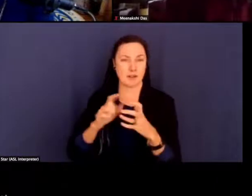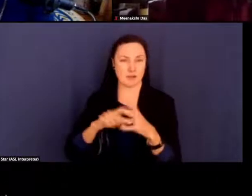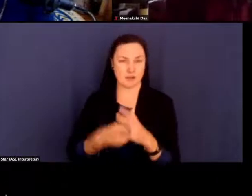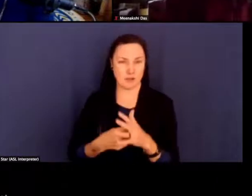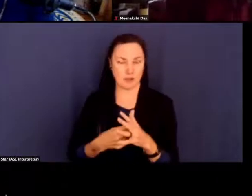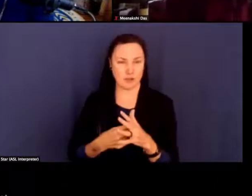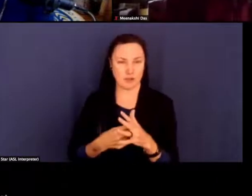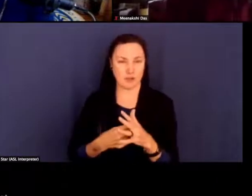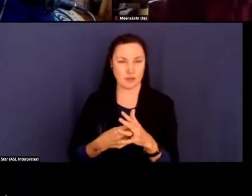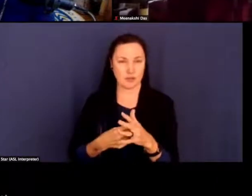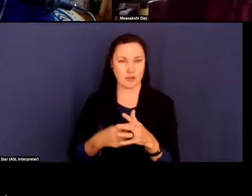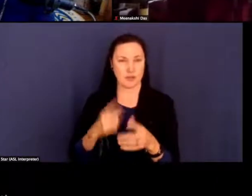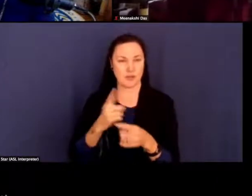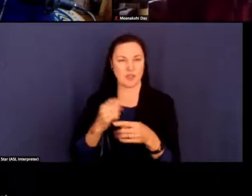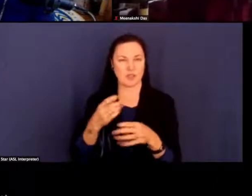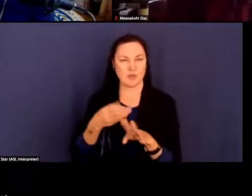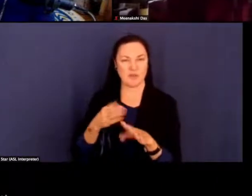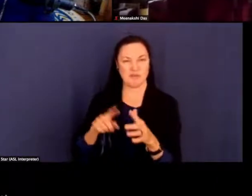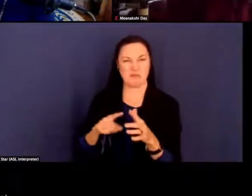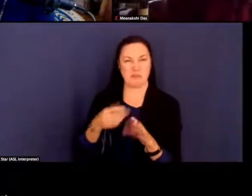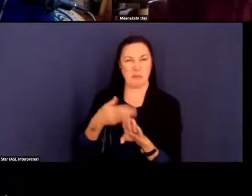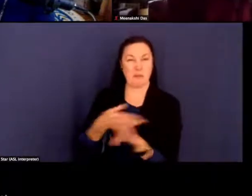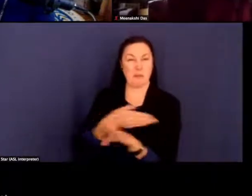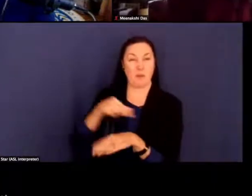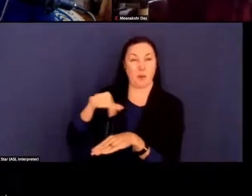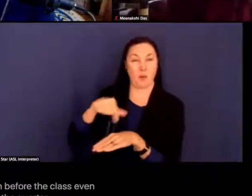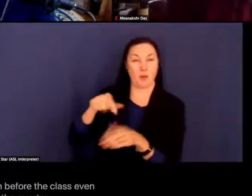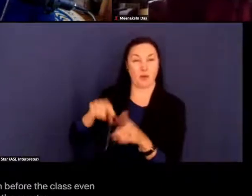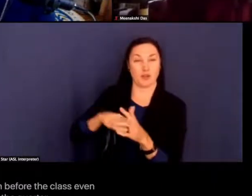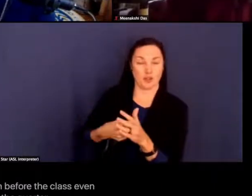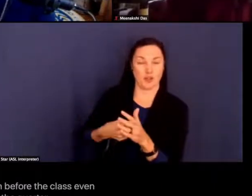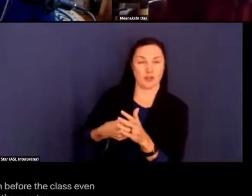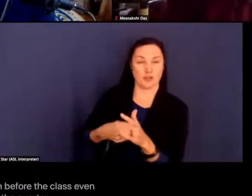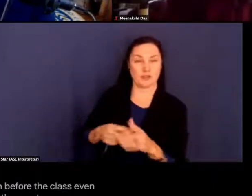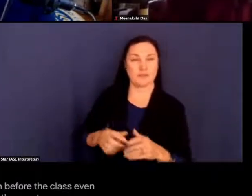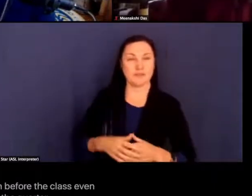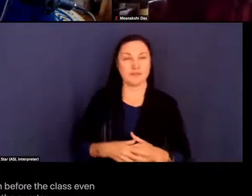at the end of the quarter, very much at the beginning of the quarter when the class occurred.